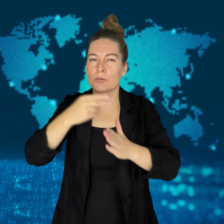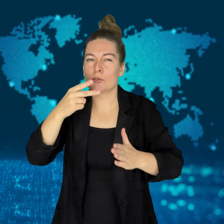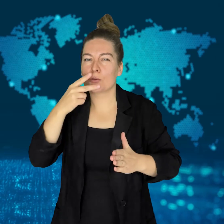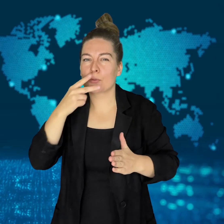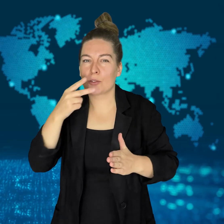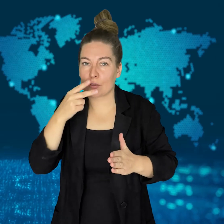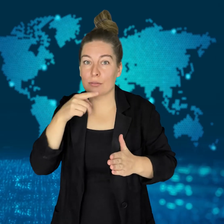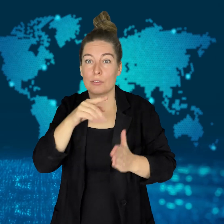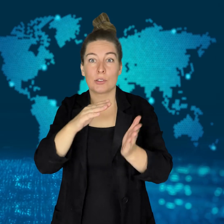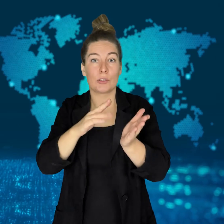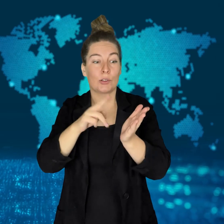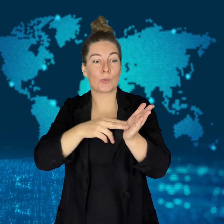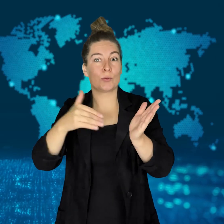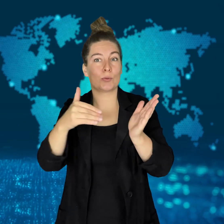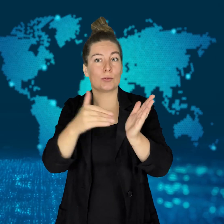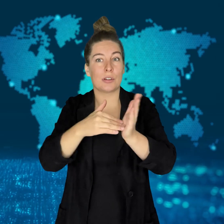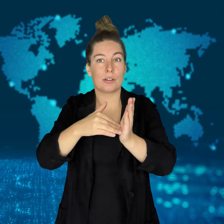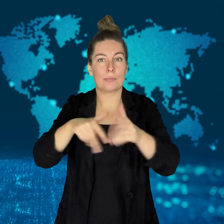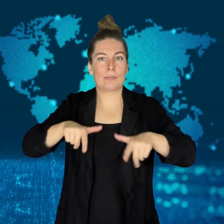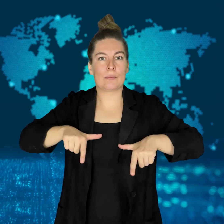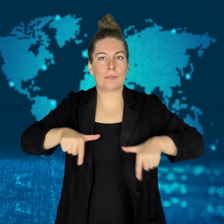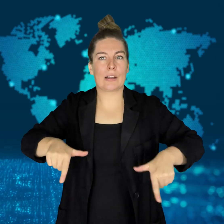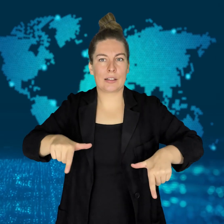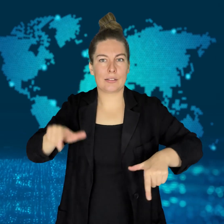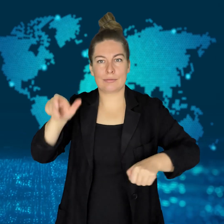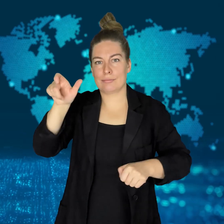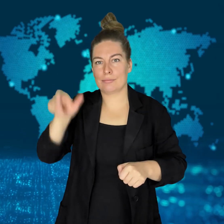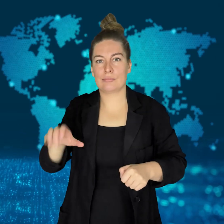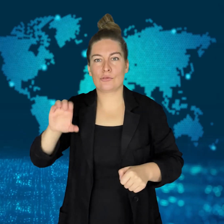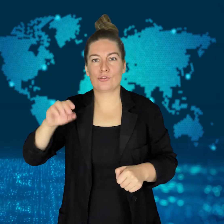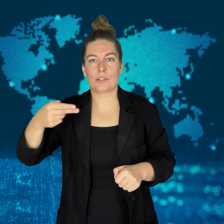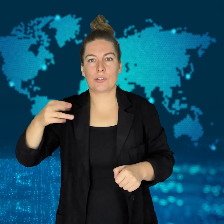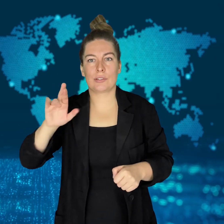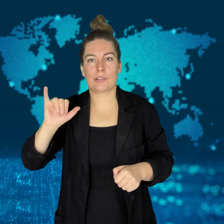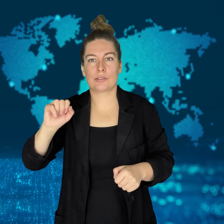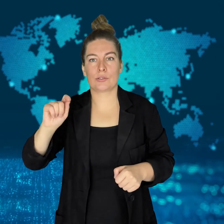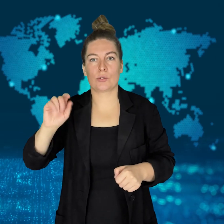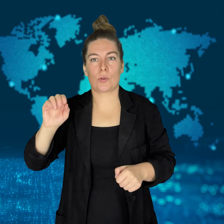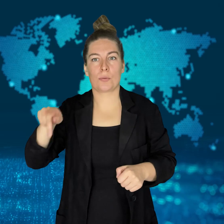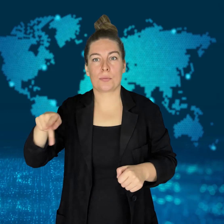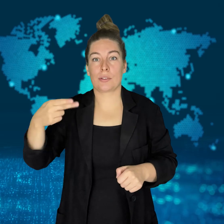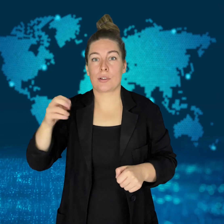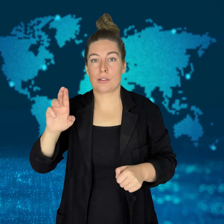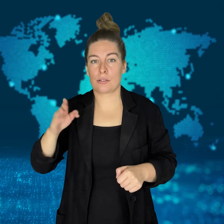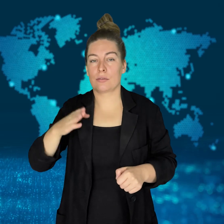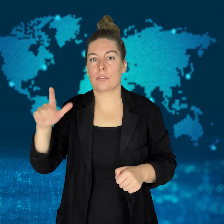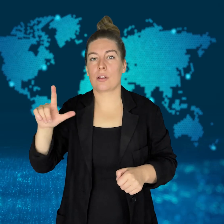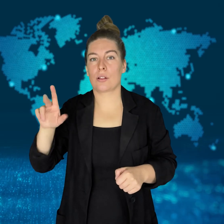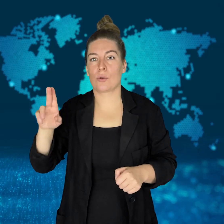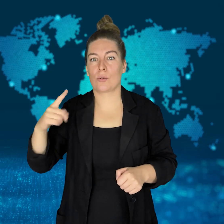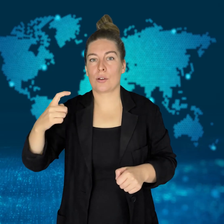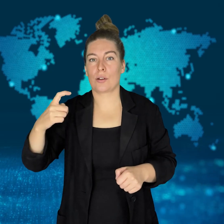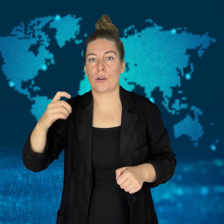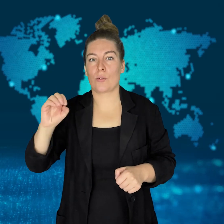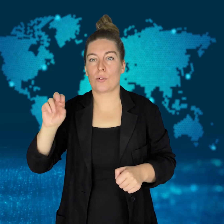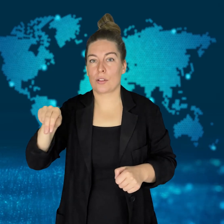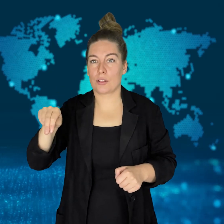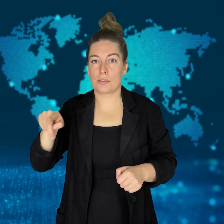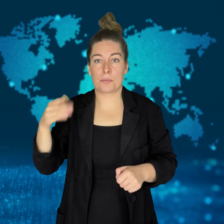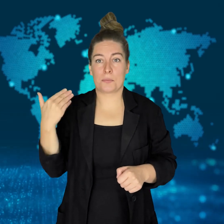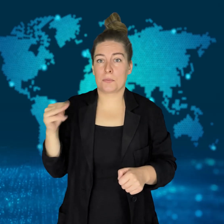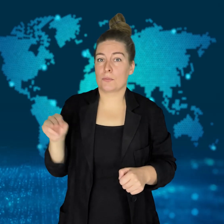New Zealand was the first country in the world to ban smoking.